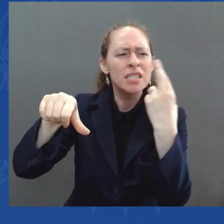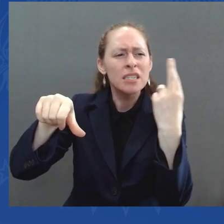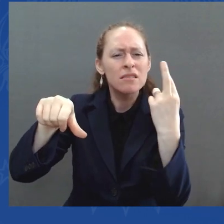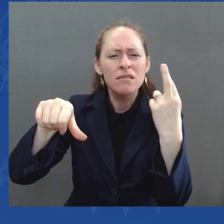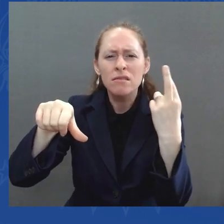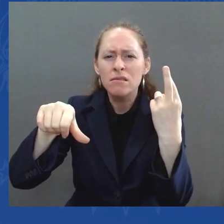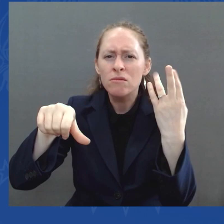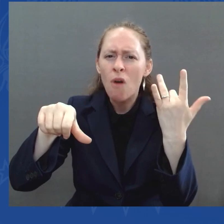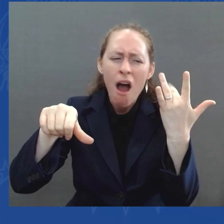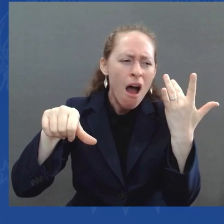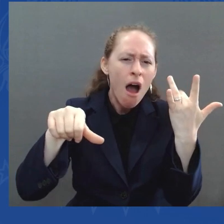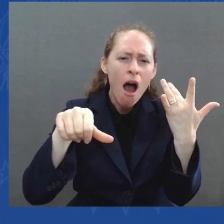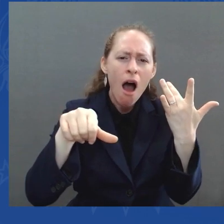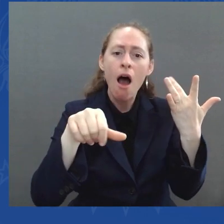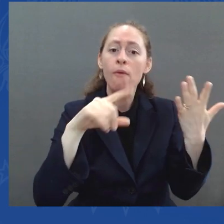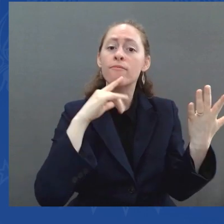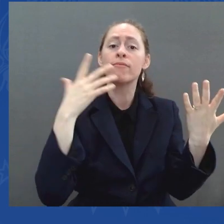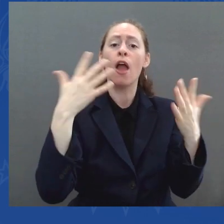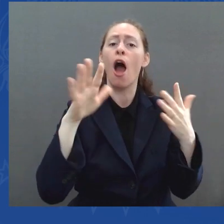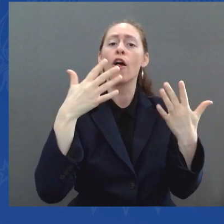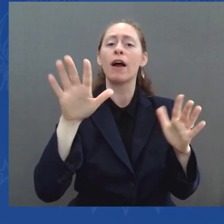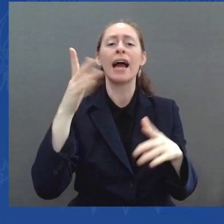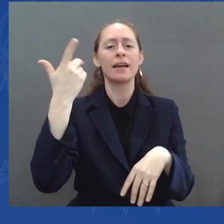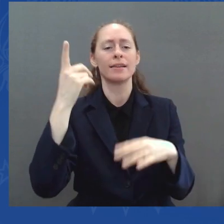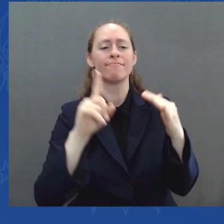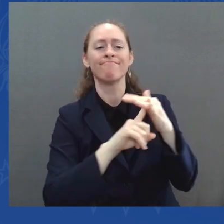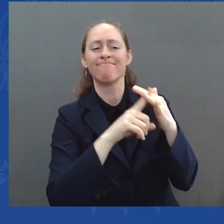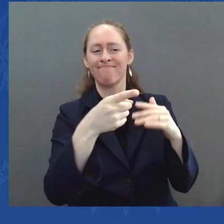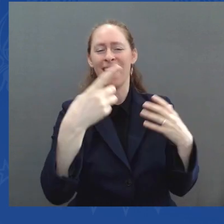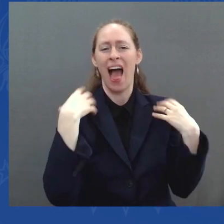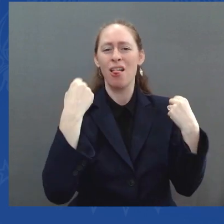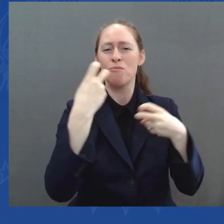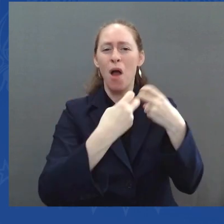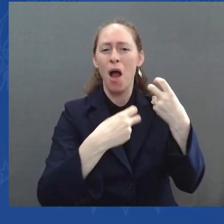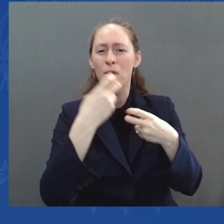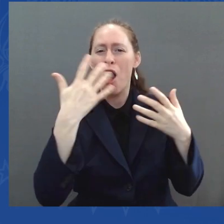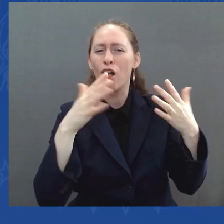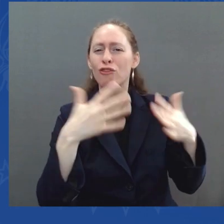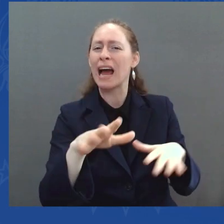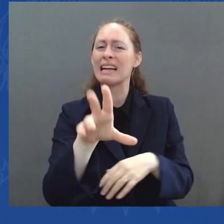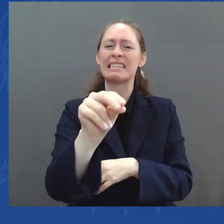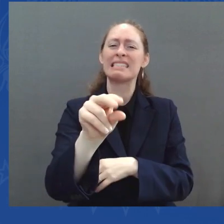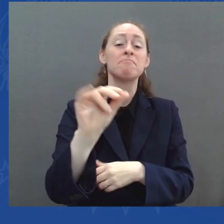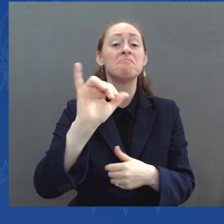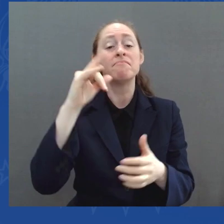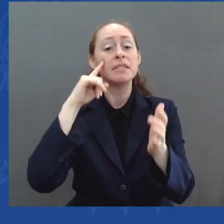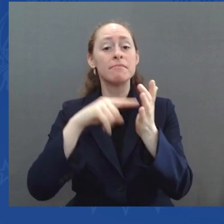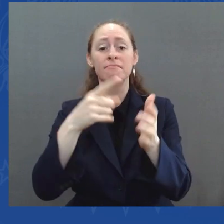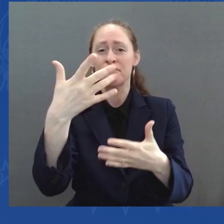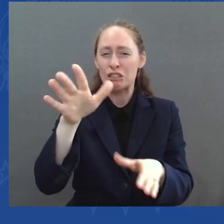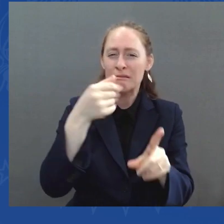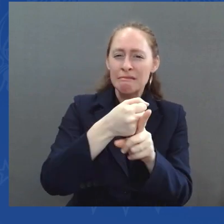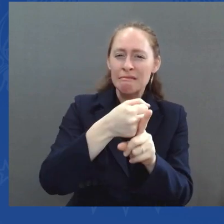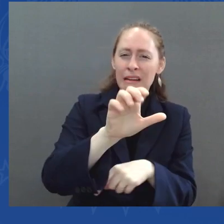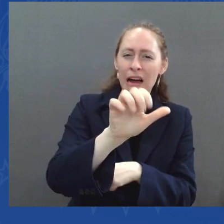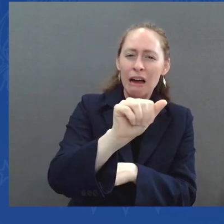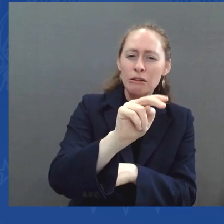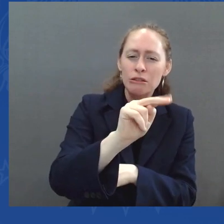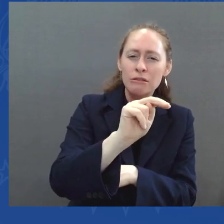diabetes, hypertension, or even asthma. The ACA is the most consequential